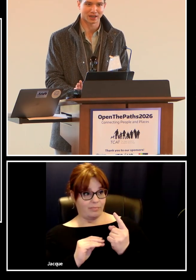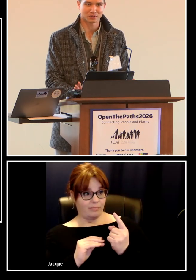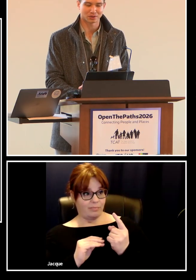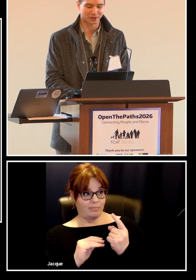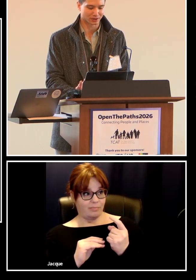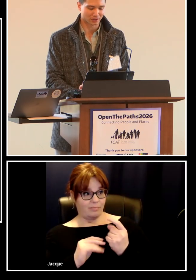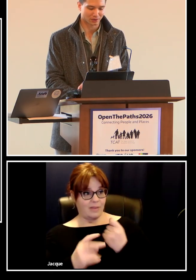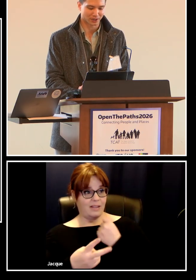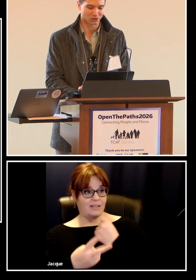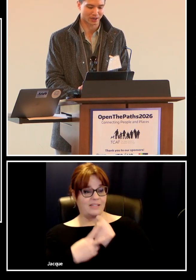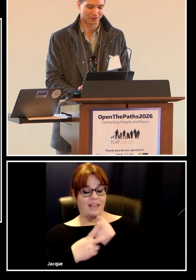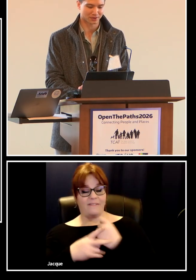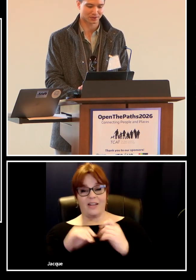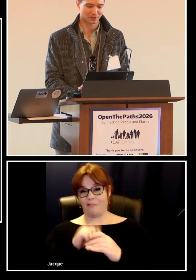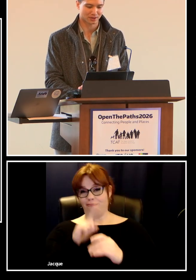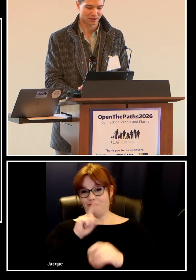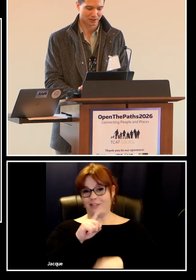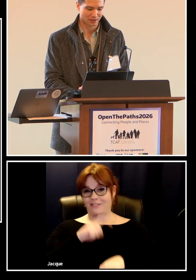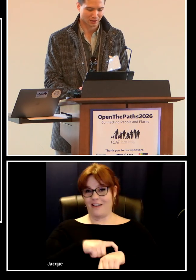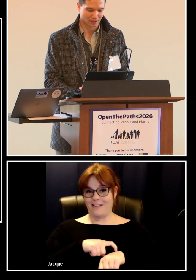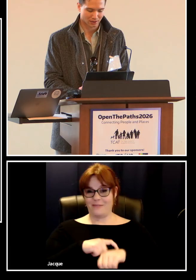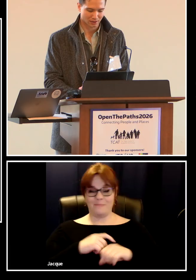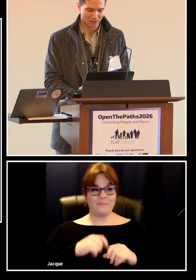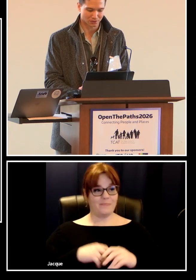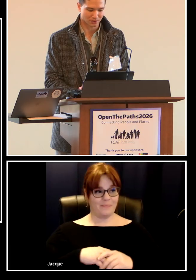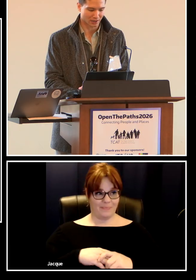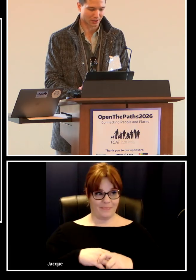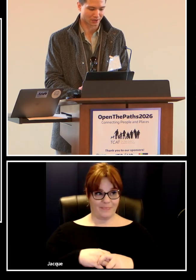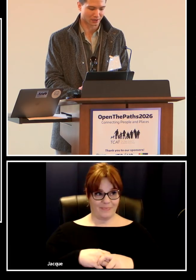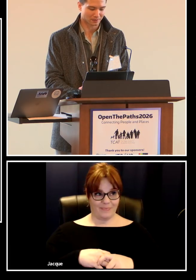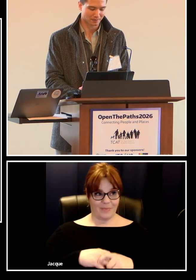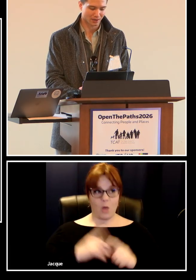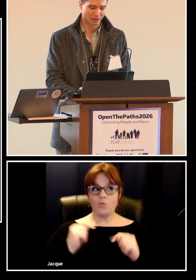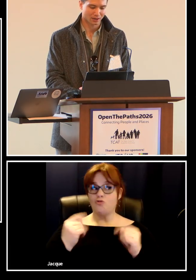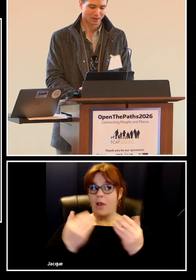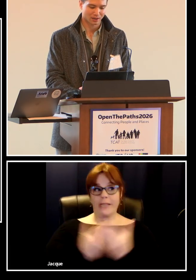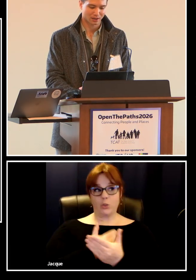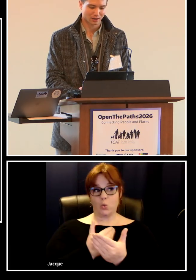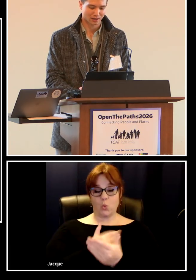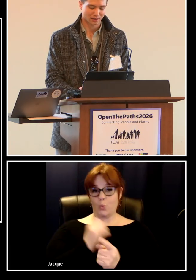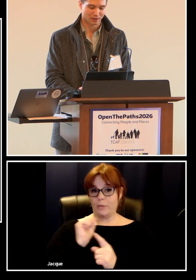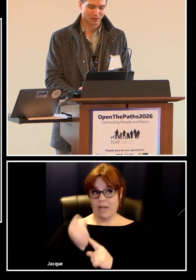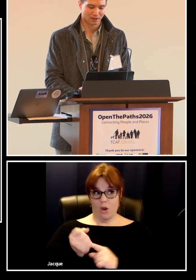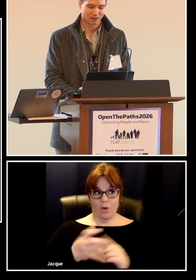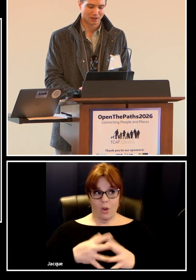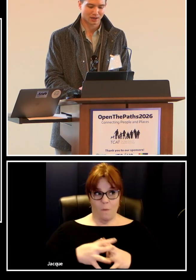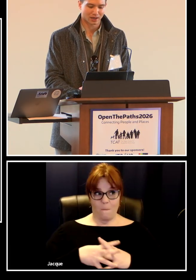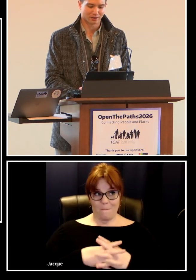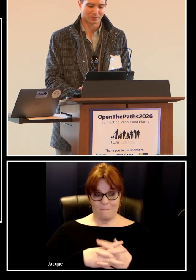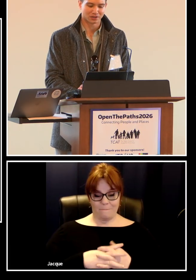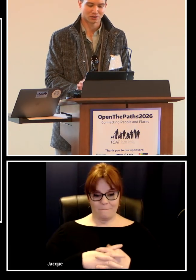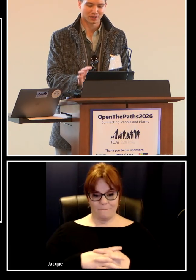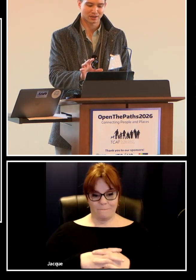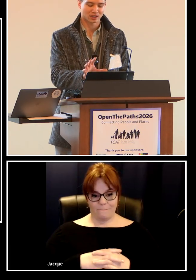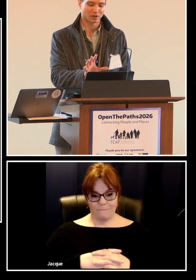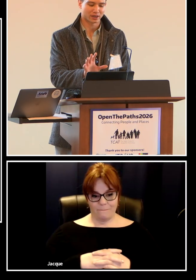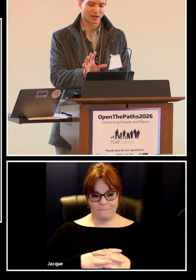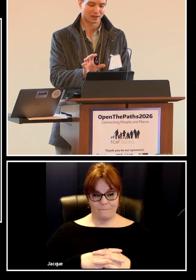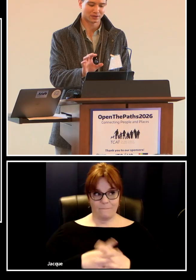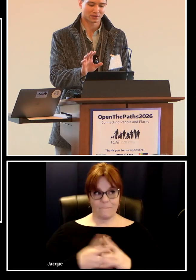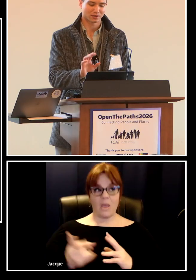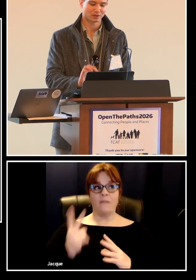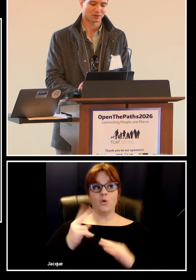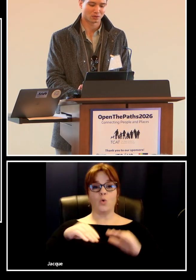time. So we can can try out this new scenario. Here I have my two accessibility islands,